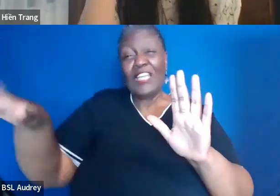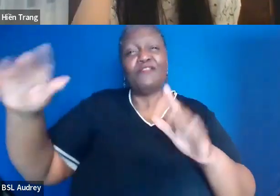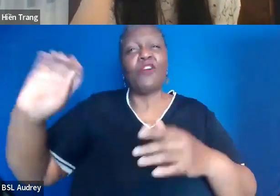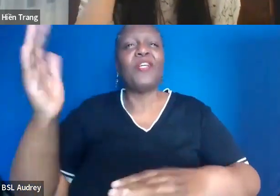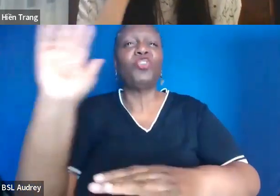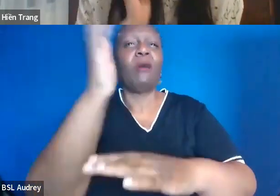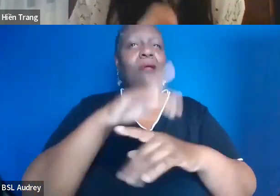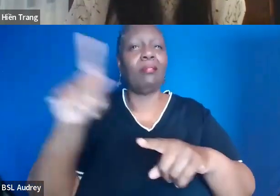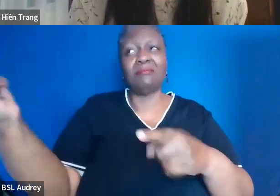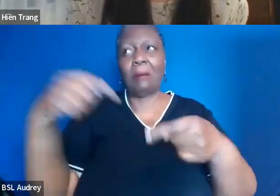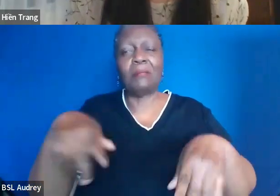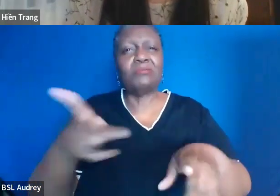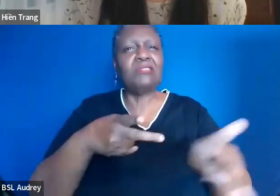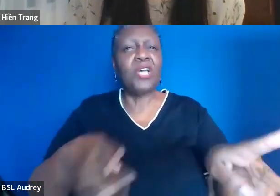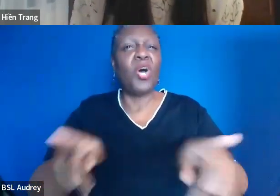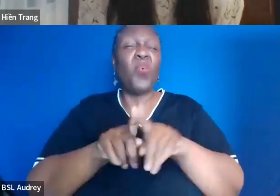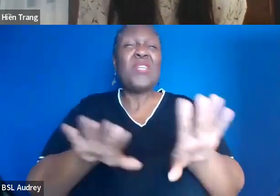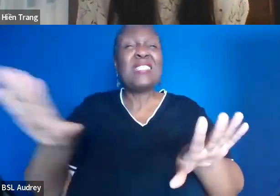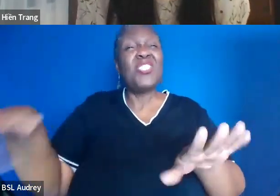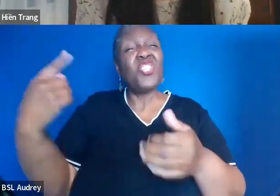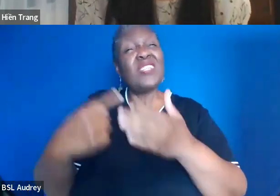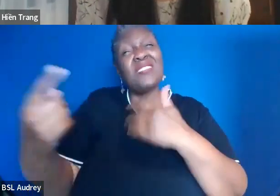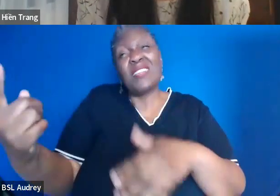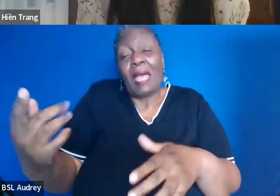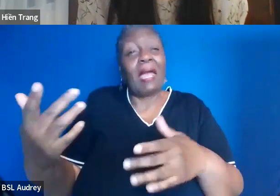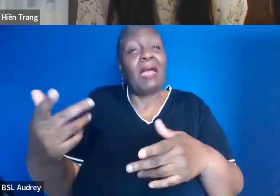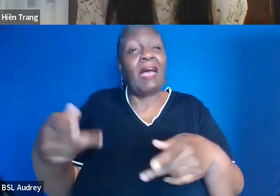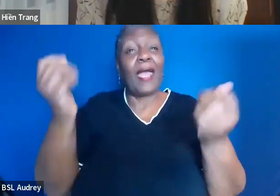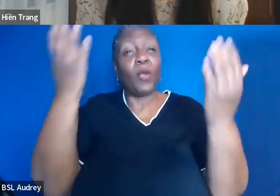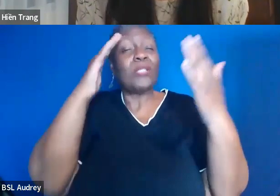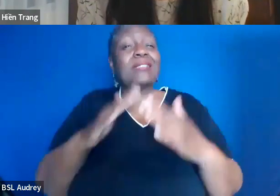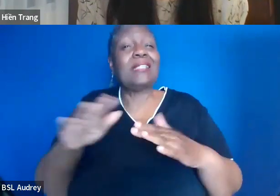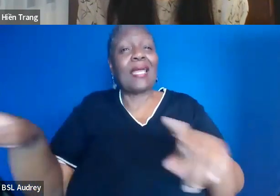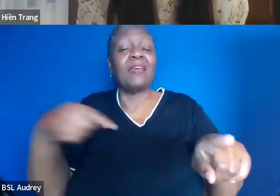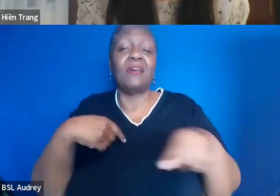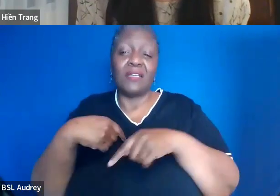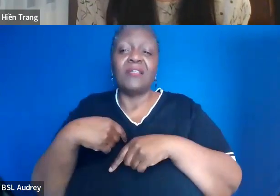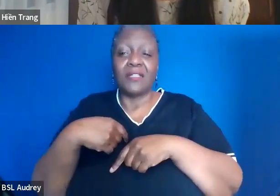Was he just an amnesiac patient, forgetting that this was no longer his nest,